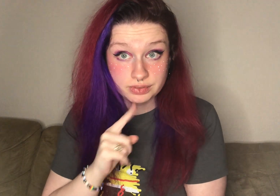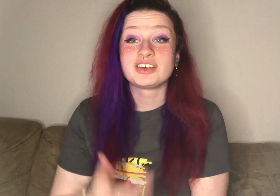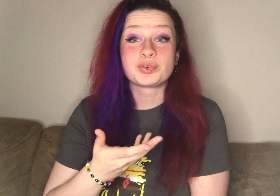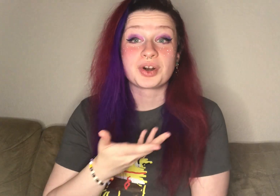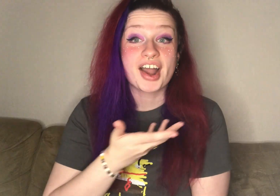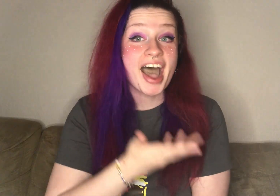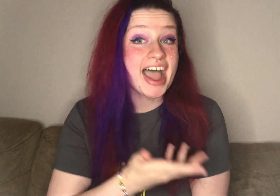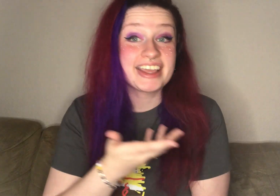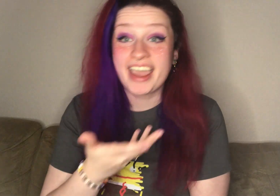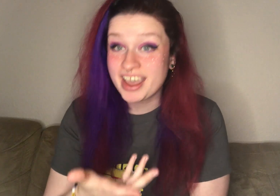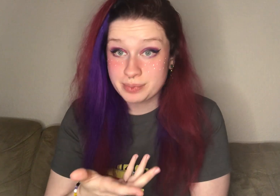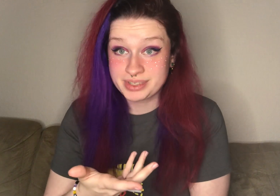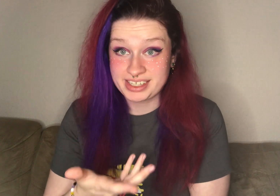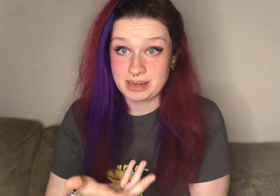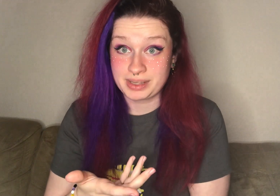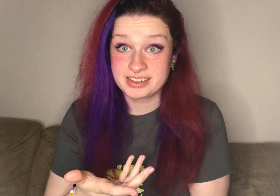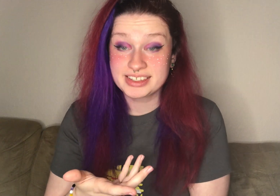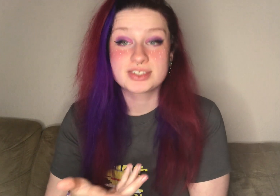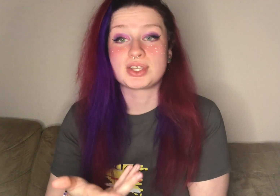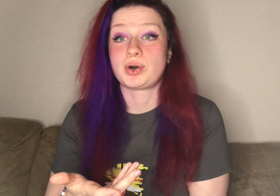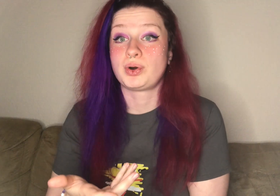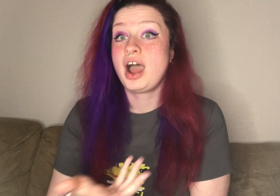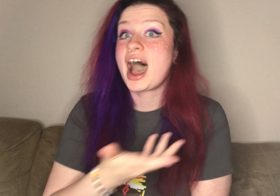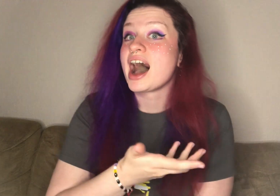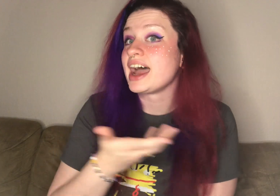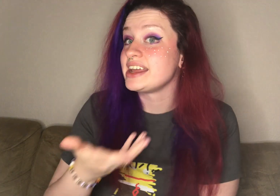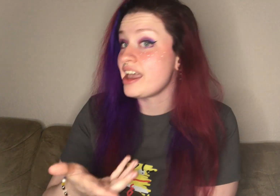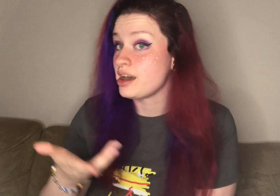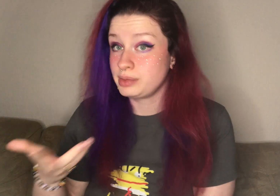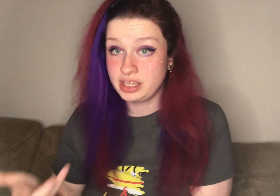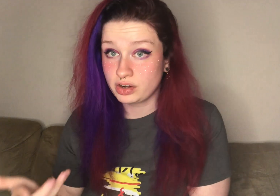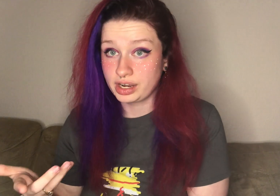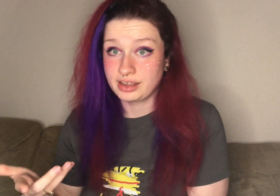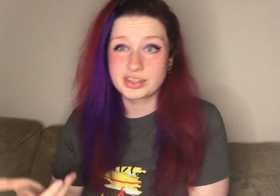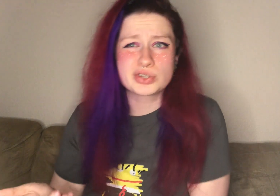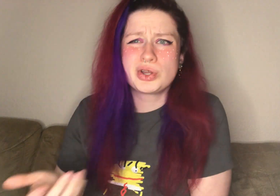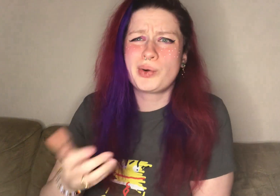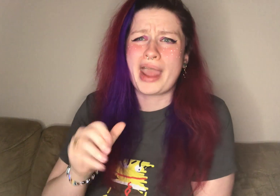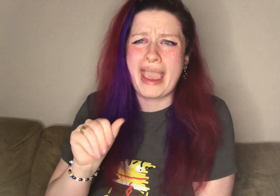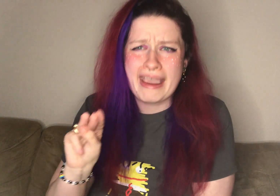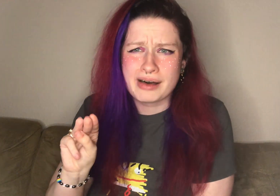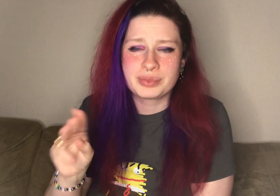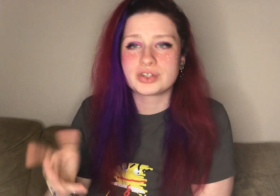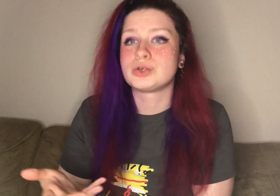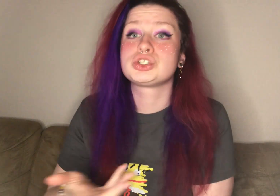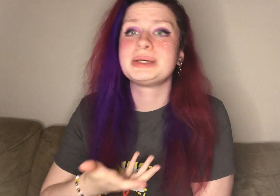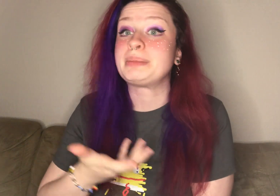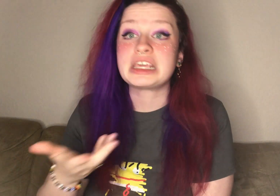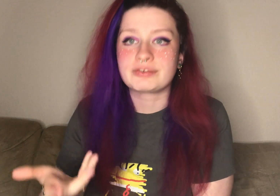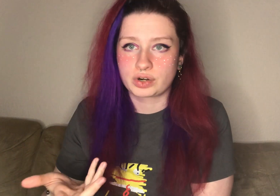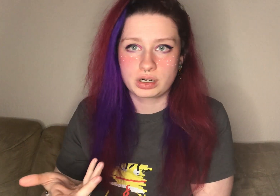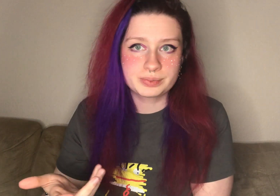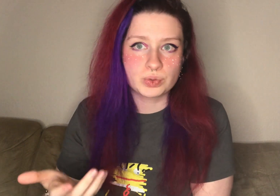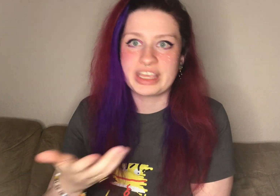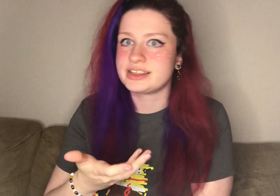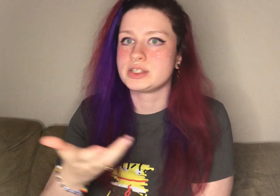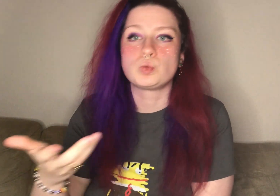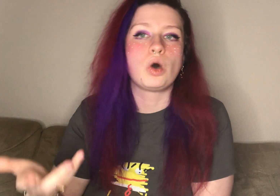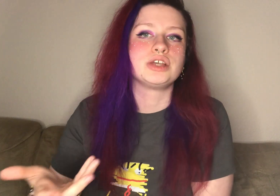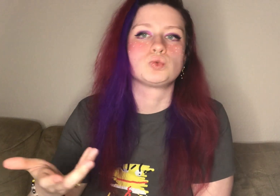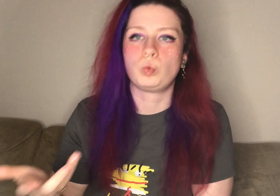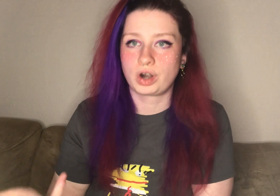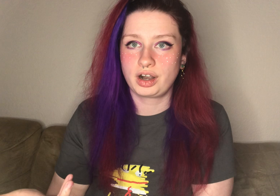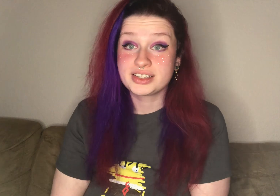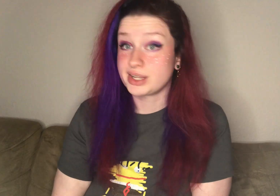and for i am statements so i am hearing there's no am there's no to-be verbs (is, was, were) so